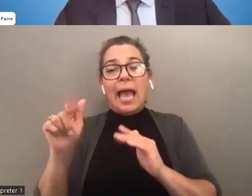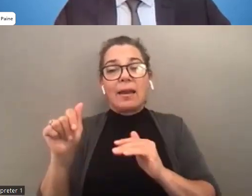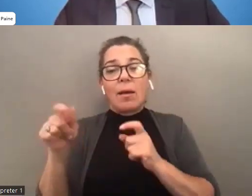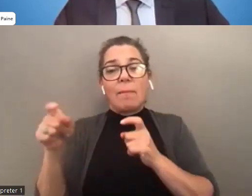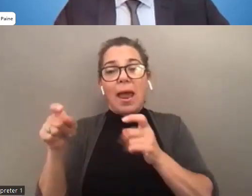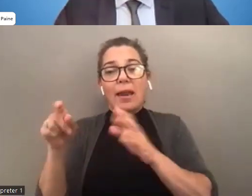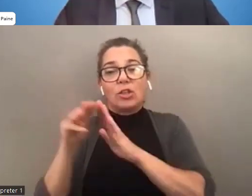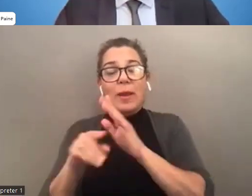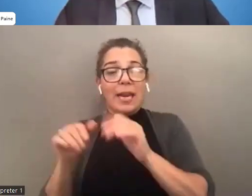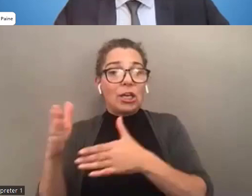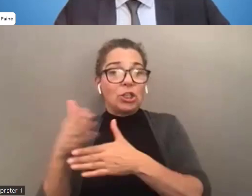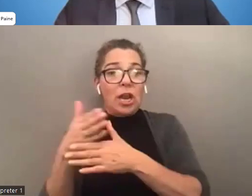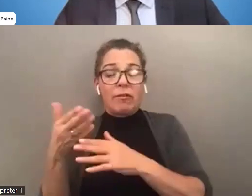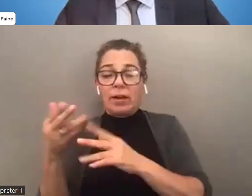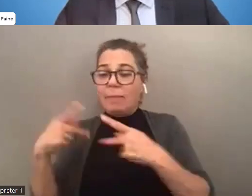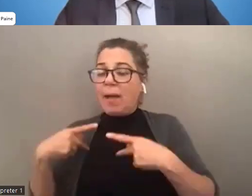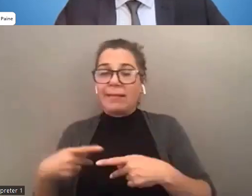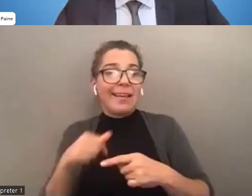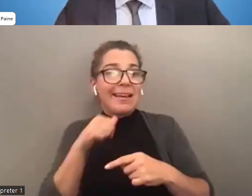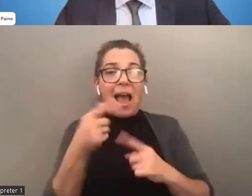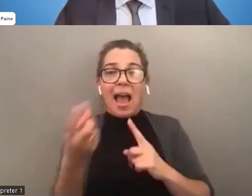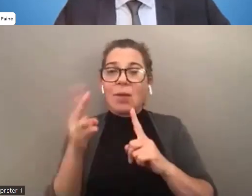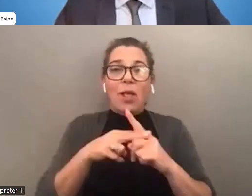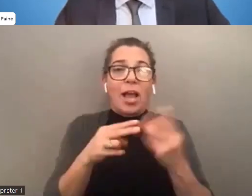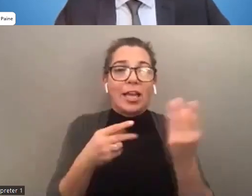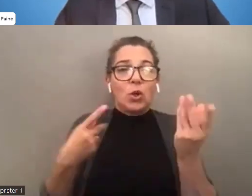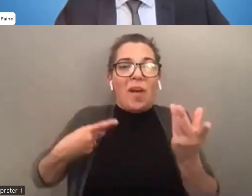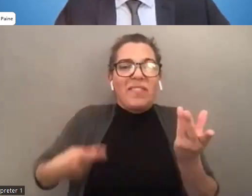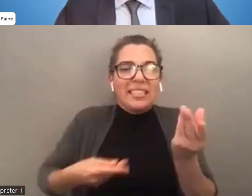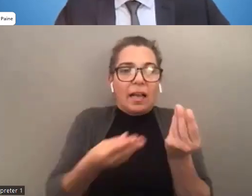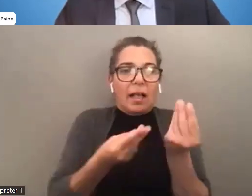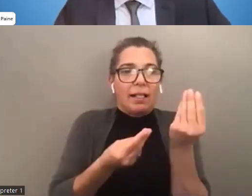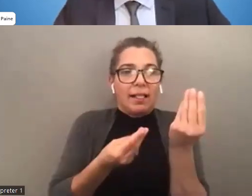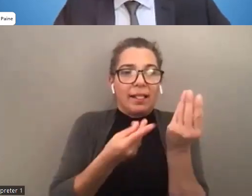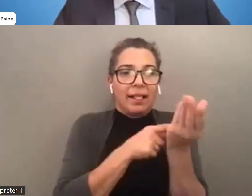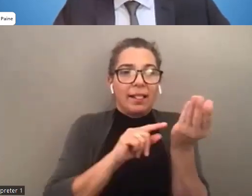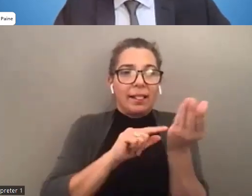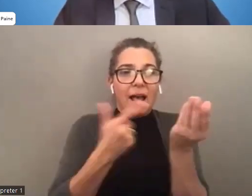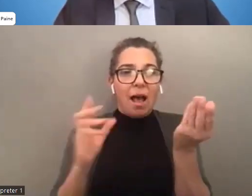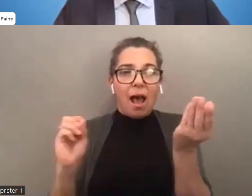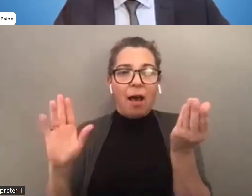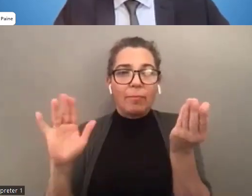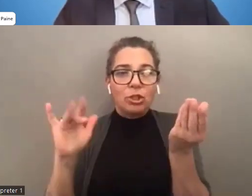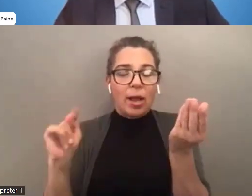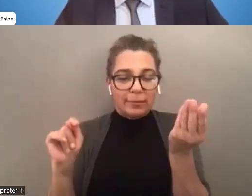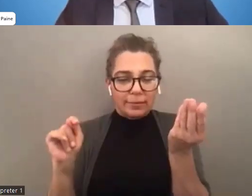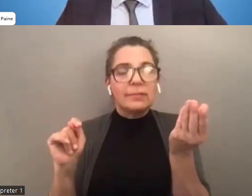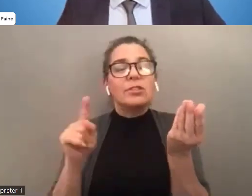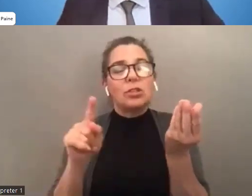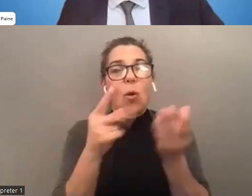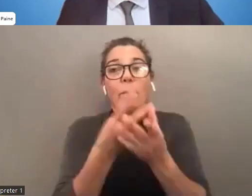does not apply to physical objects. And so I think, you know, it may be important to consult both of those policies as well.